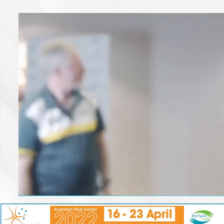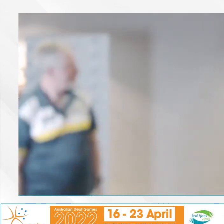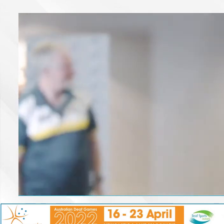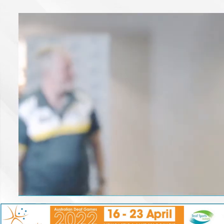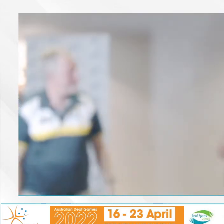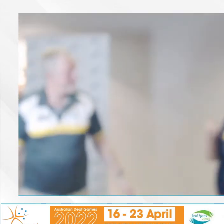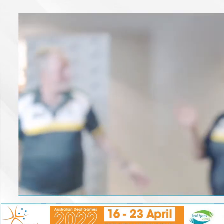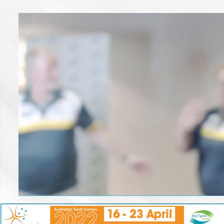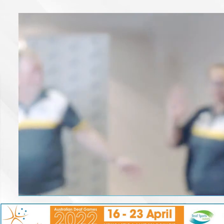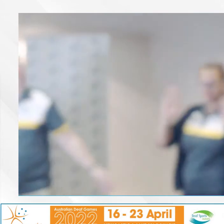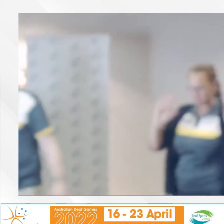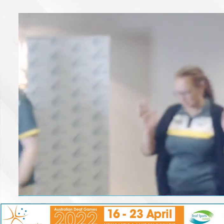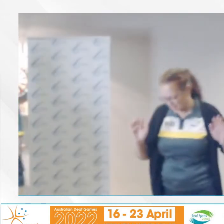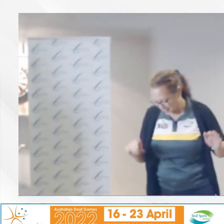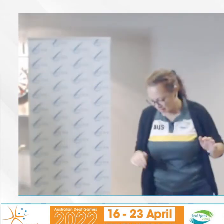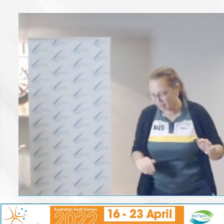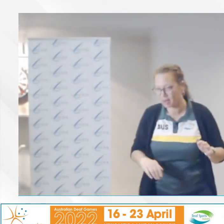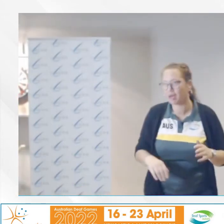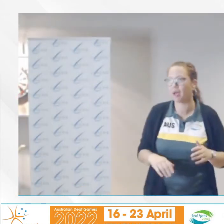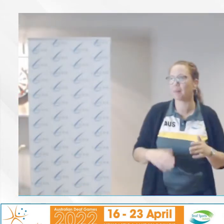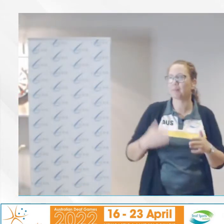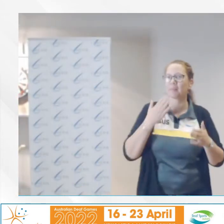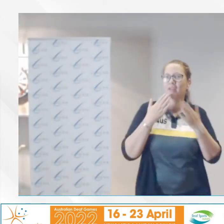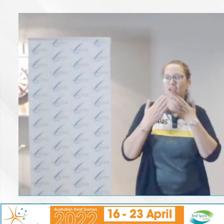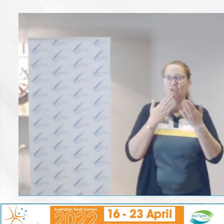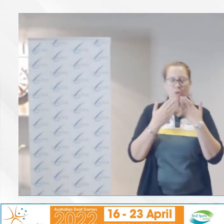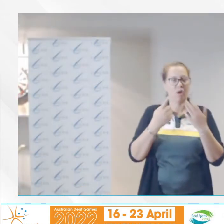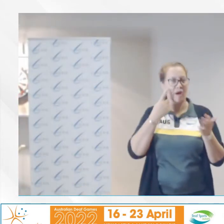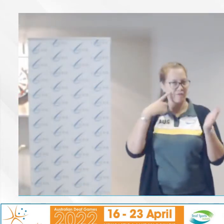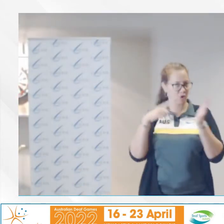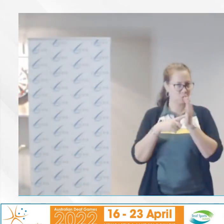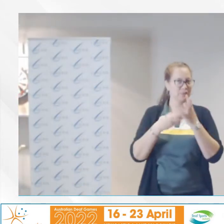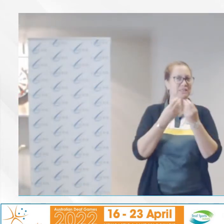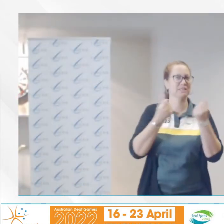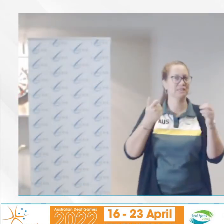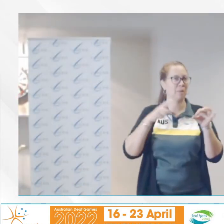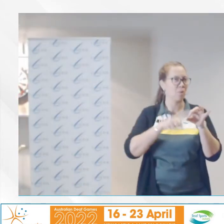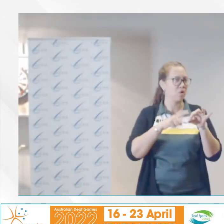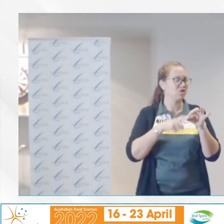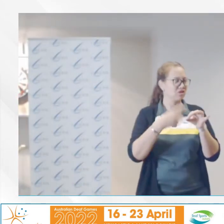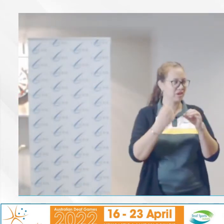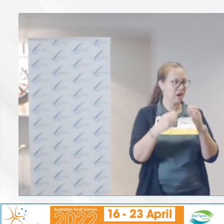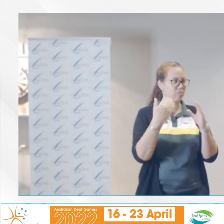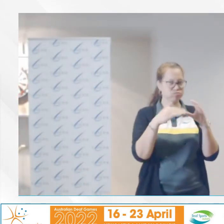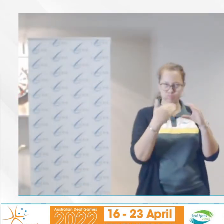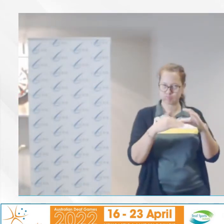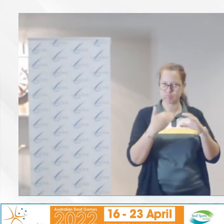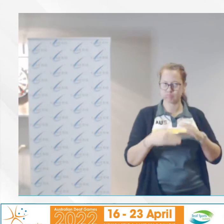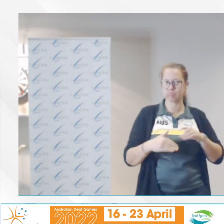could you tell us a bit about your work yes thank you um i've noticed some questions that